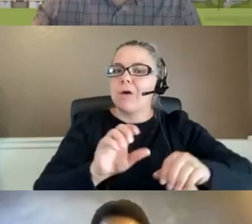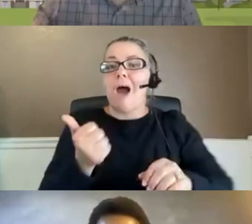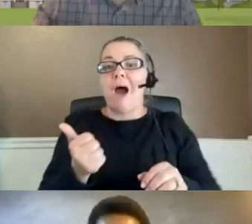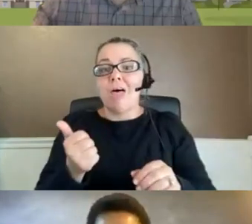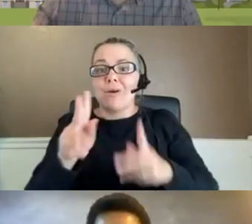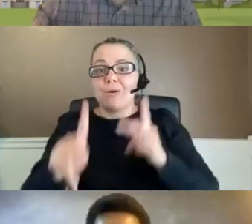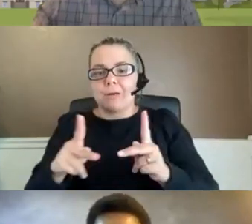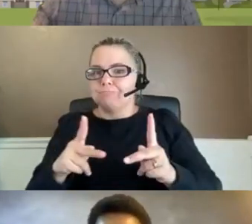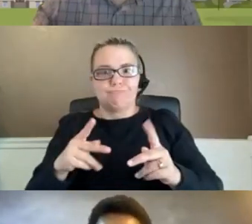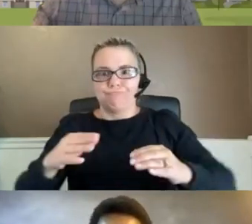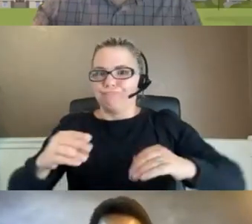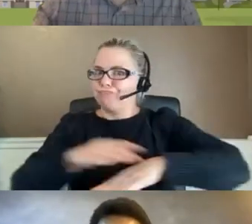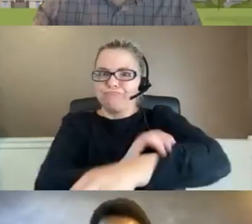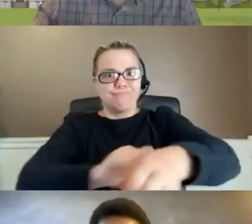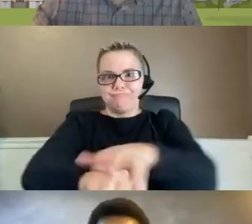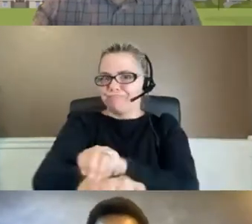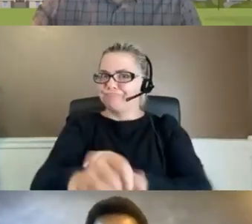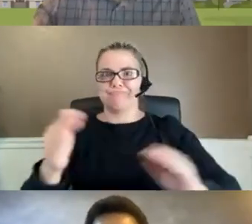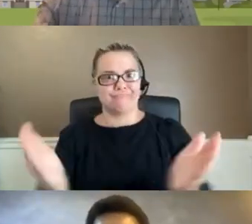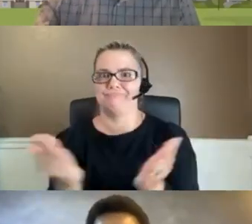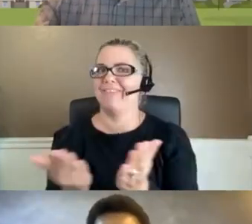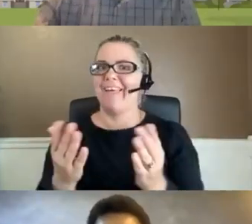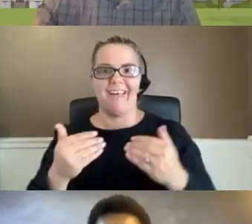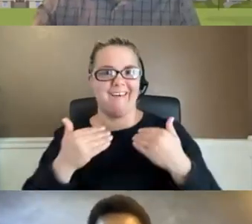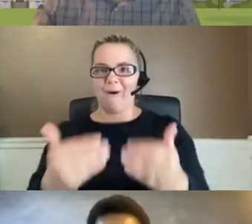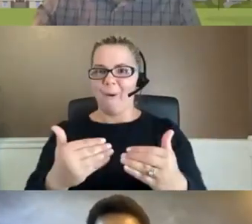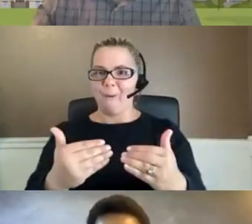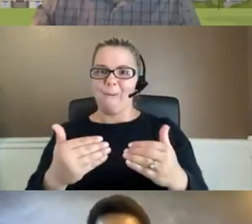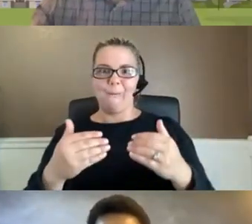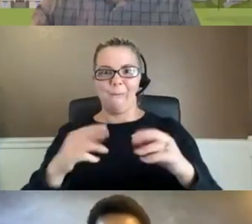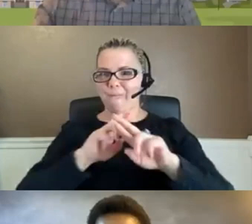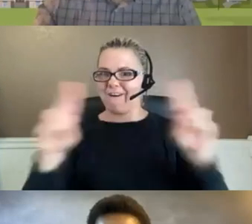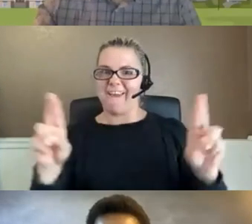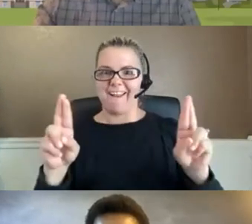going to try to talk about these two levels of how do you discover issues and then how